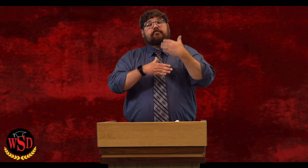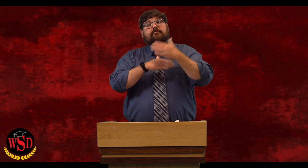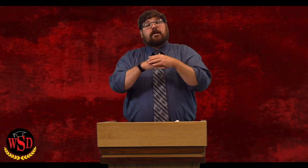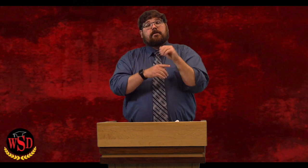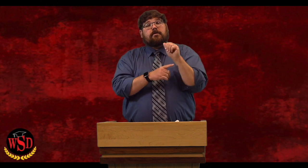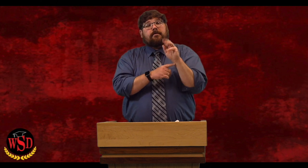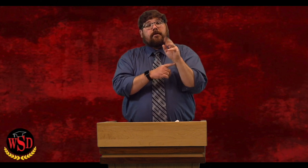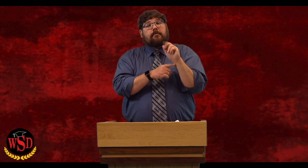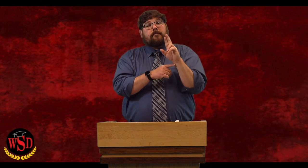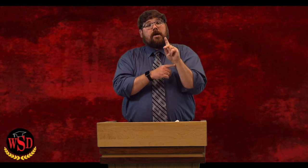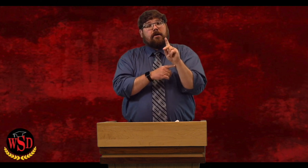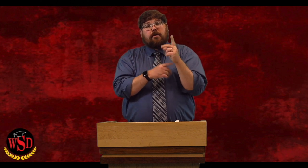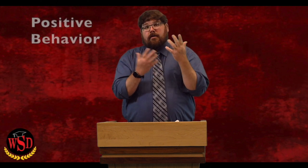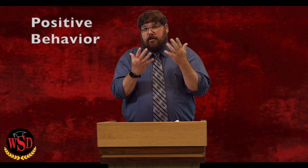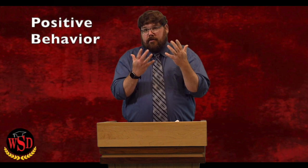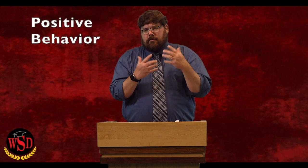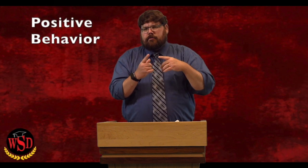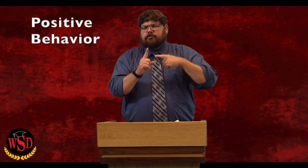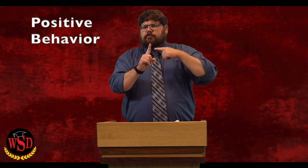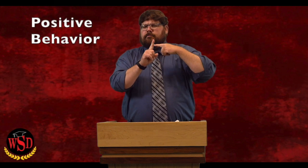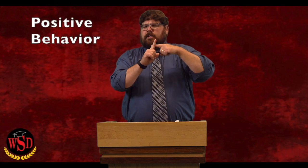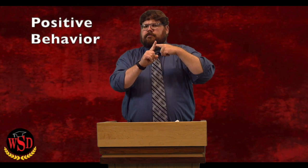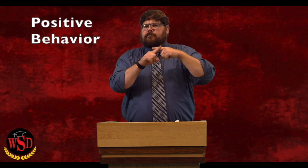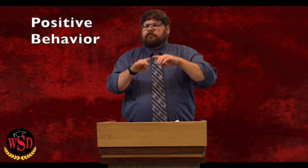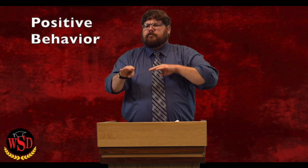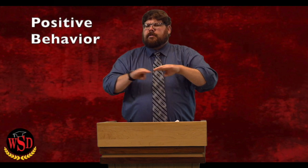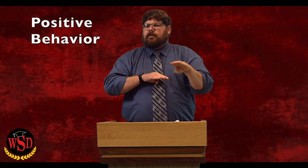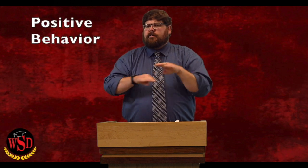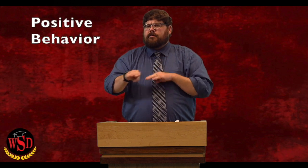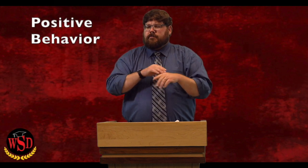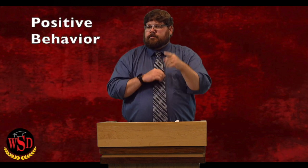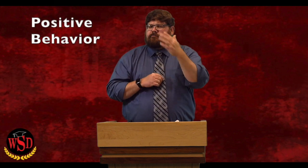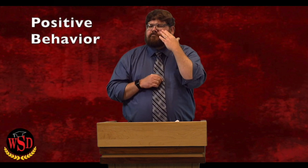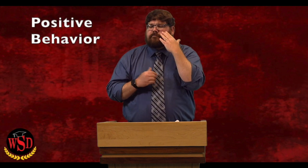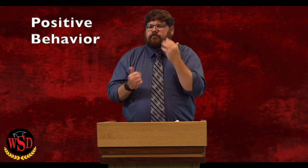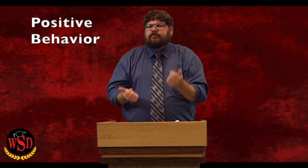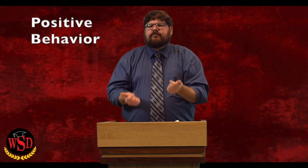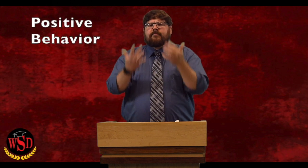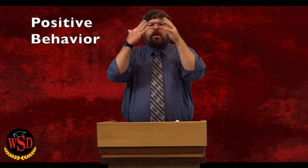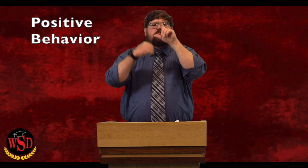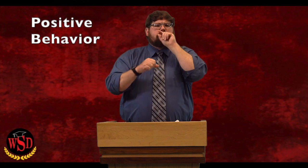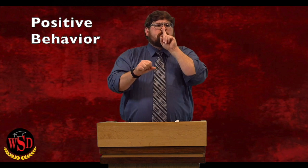The next award is for positive behavior, which goes to students who have demonstrated the